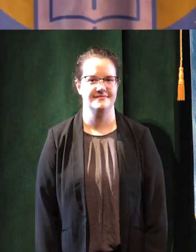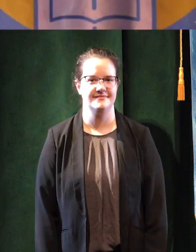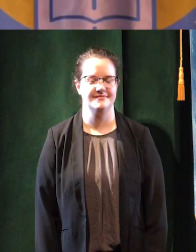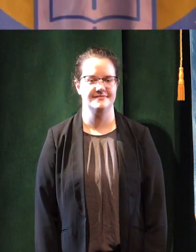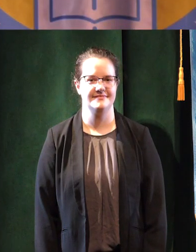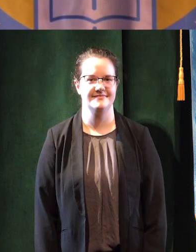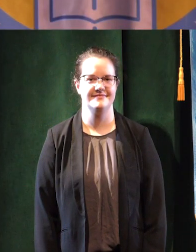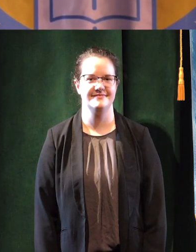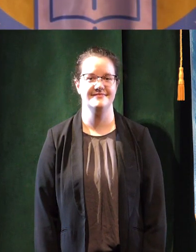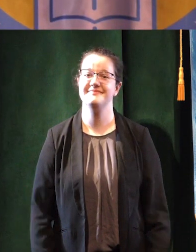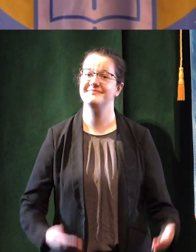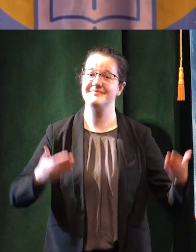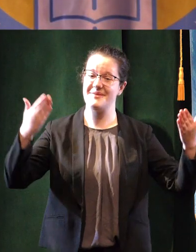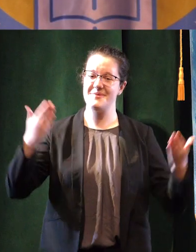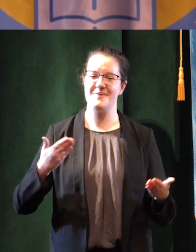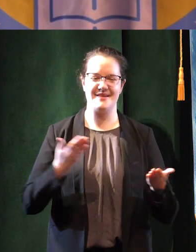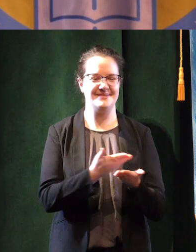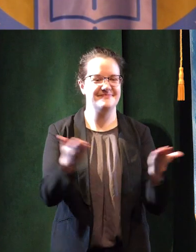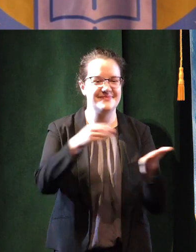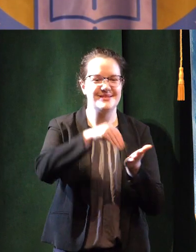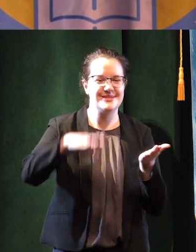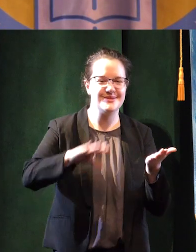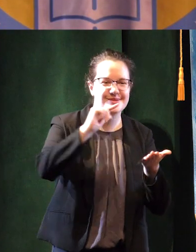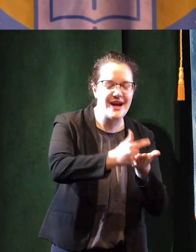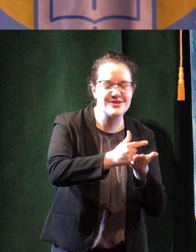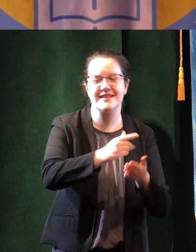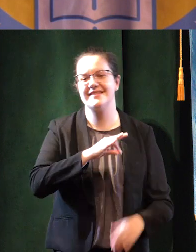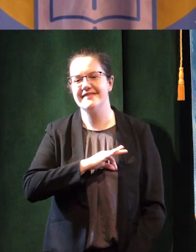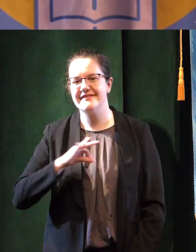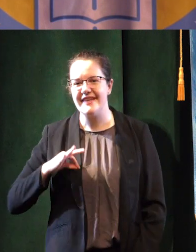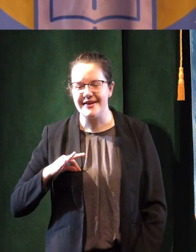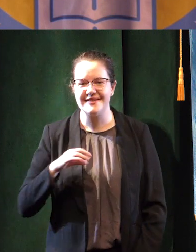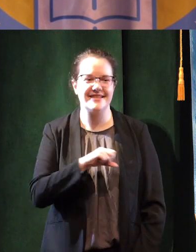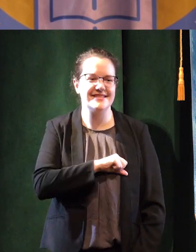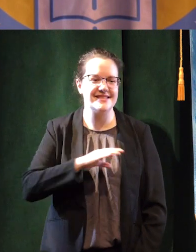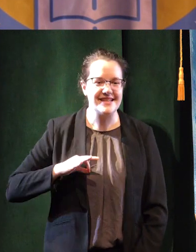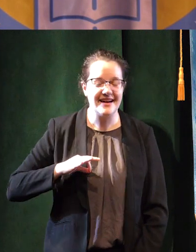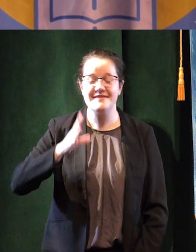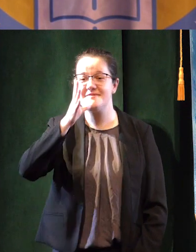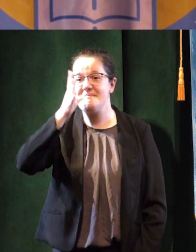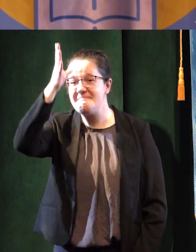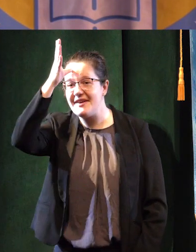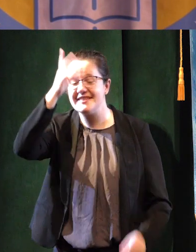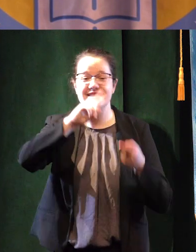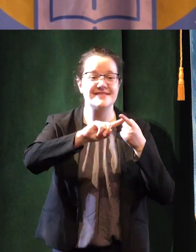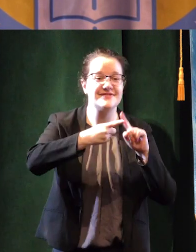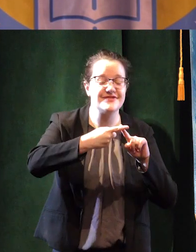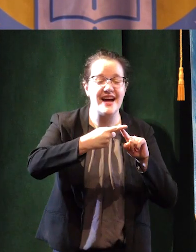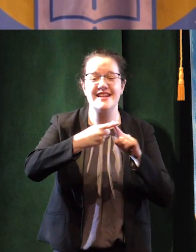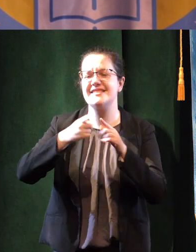Welcome graduates, faculty, staff, parents, friends and college supporters both near